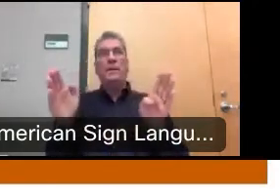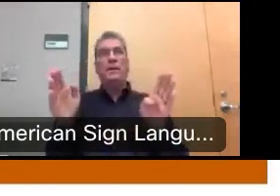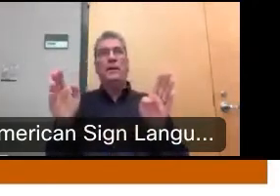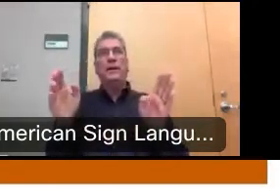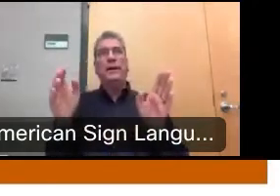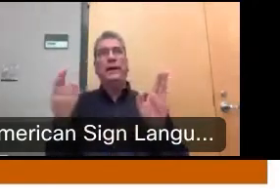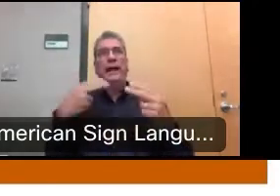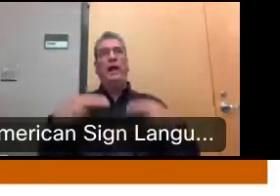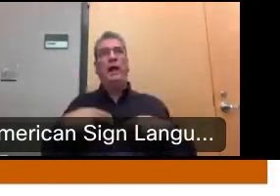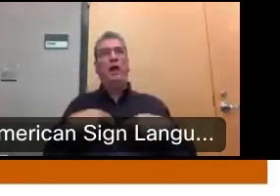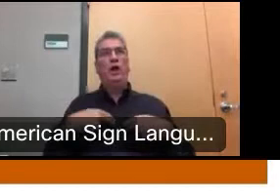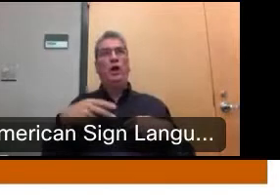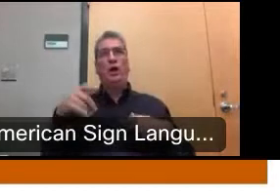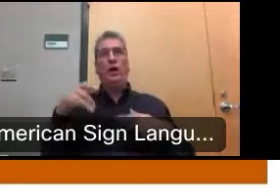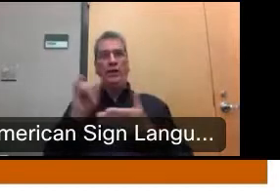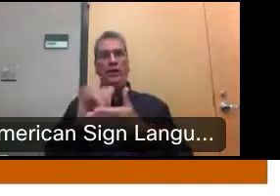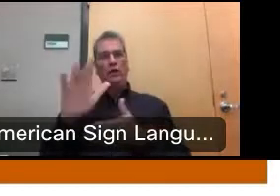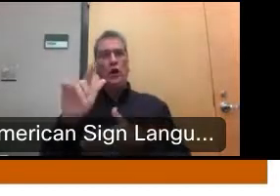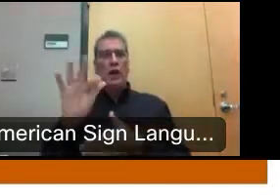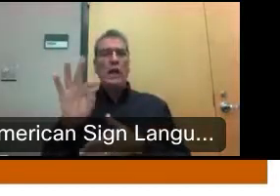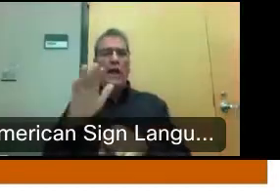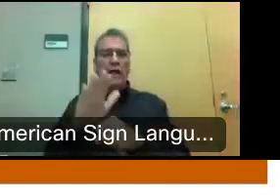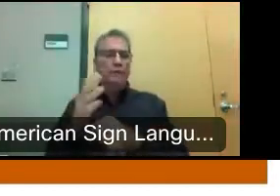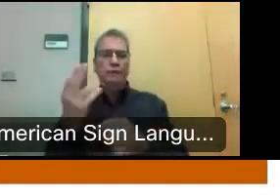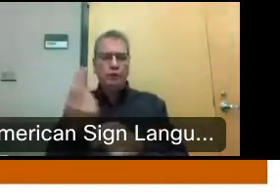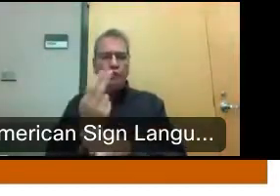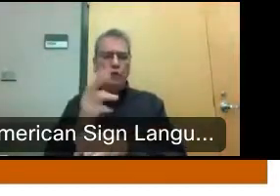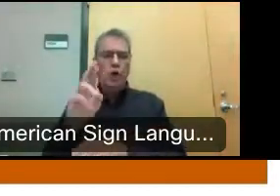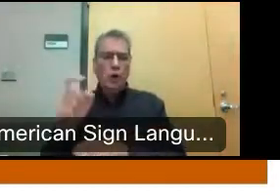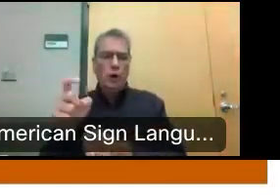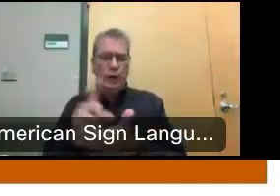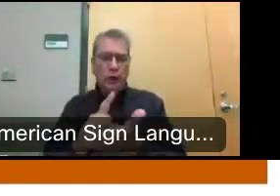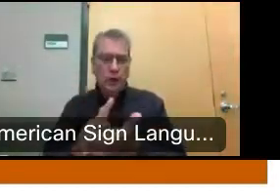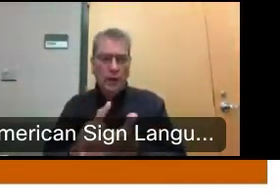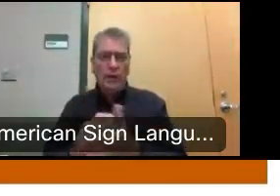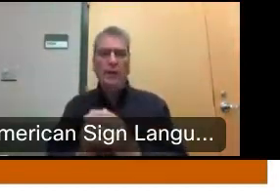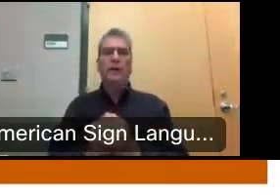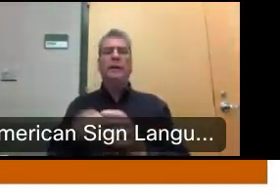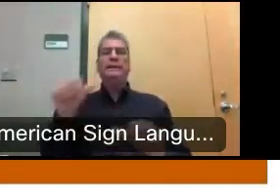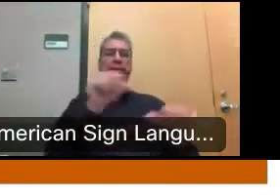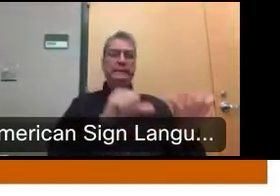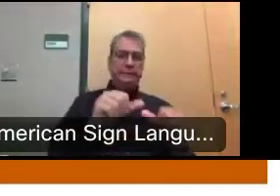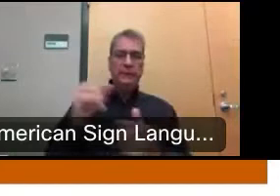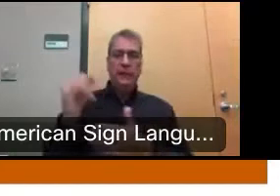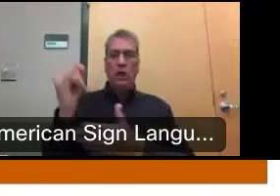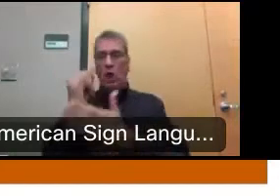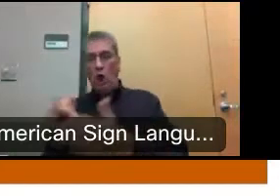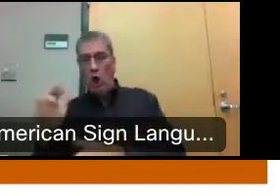And so I always want to kind of highlight that the way our center thinks about it is kind of, it's both the science and the art. Of using communication to support the health